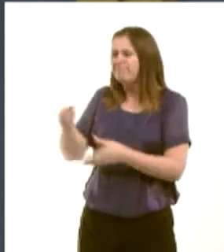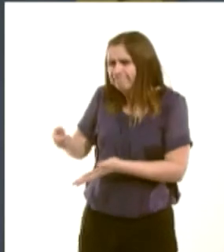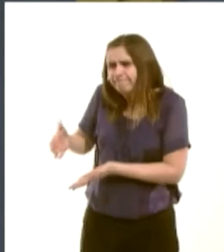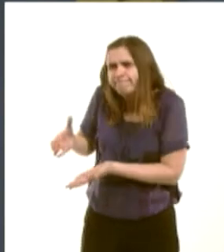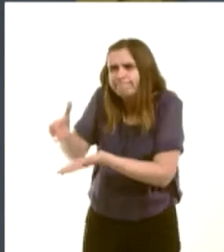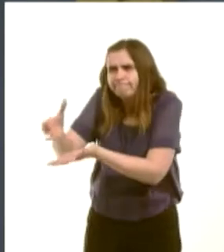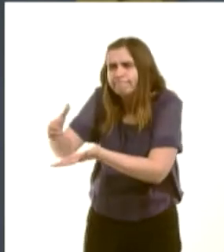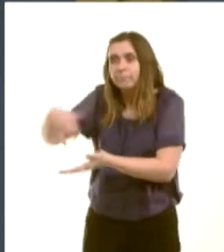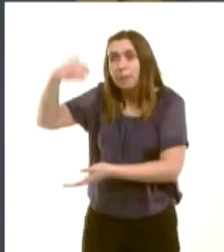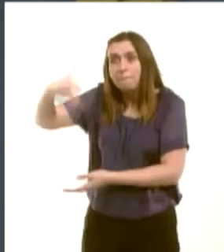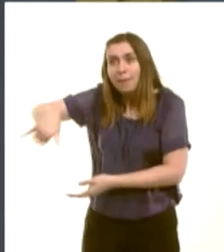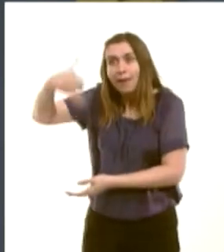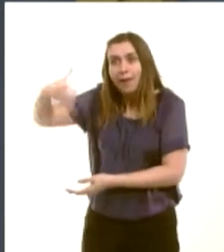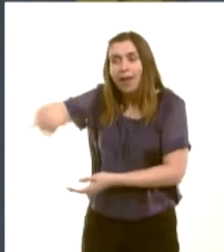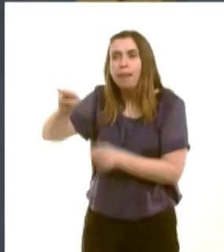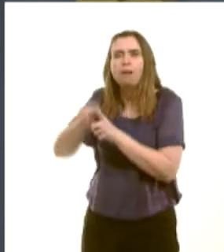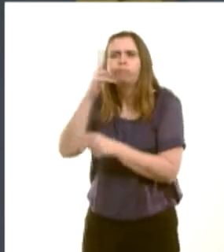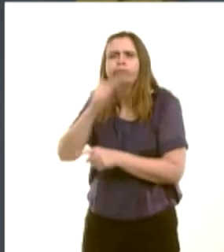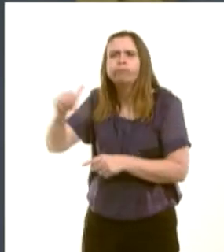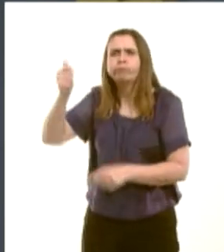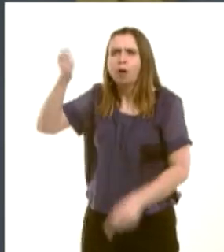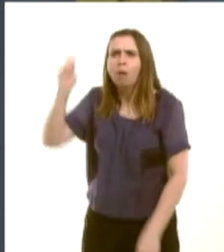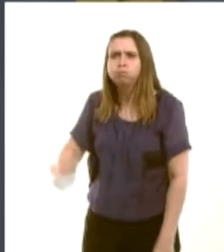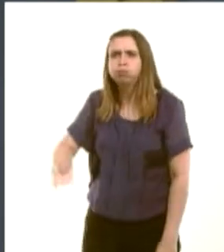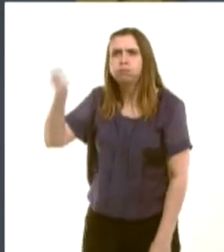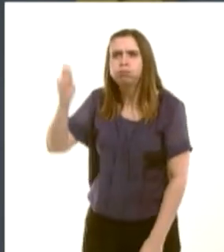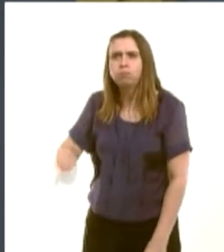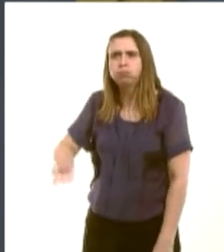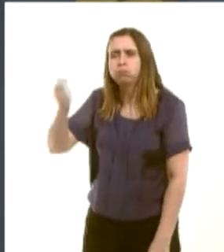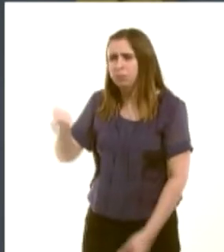a wonderful job in difficult circumstances. Does that sound to the First Minister like